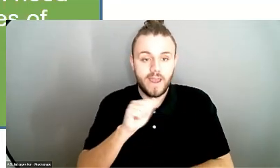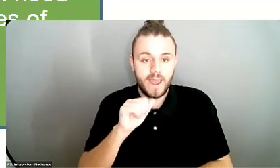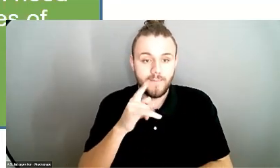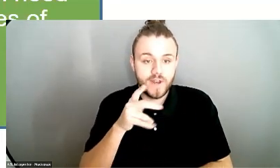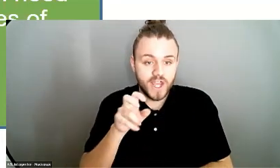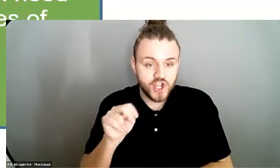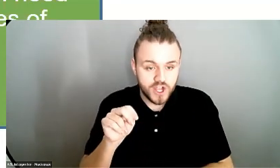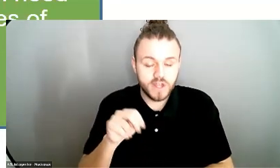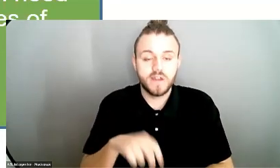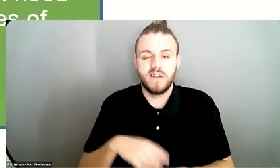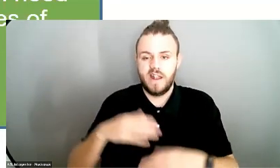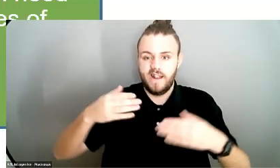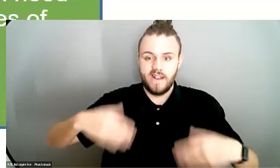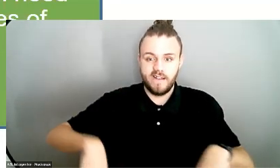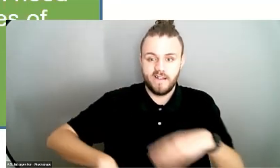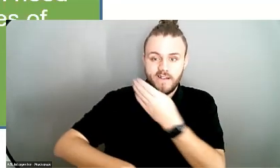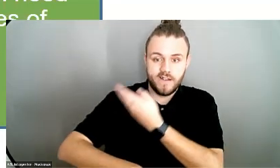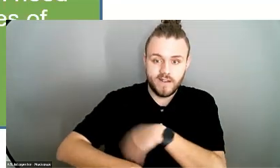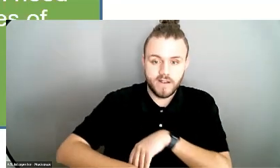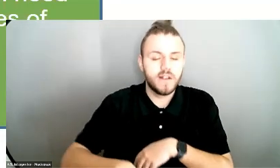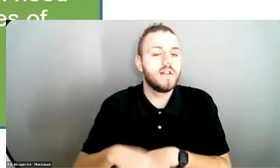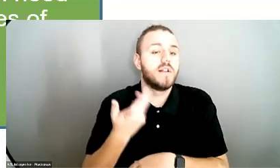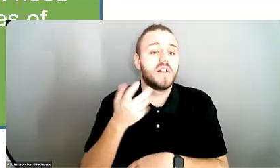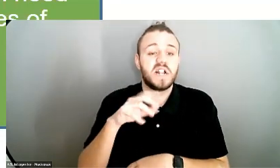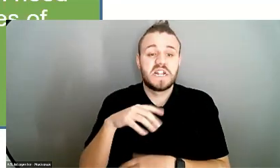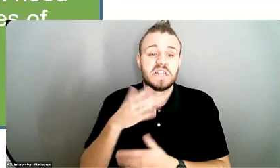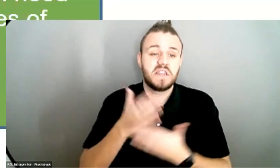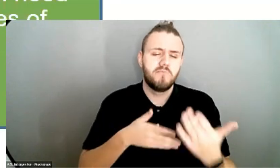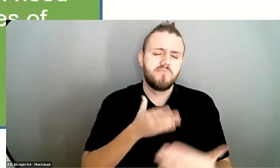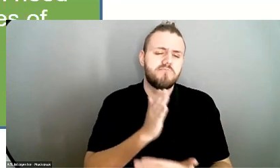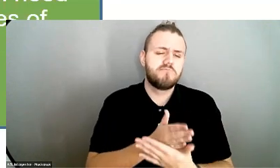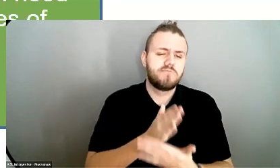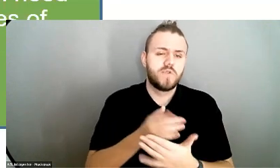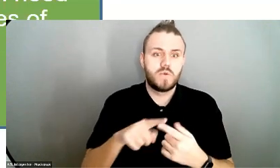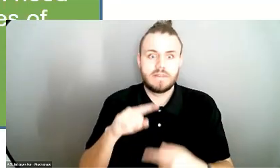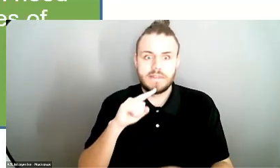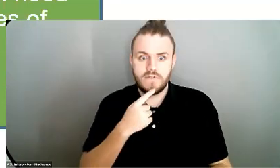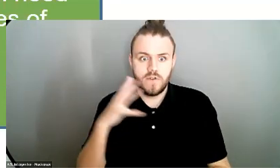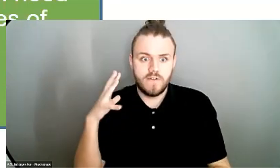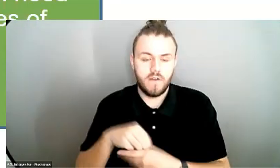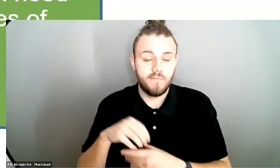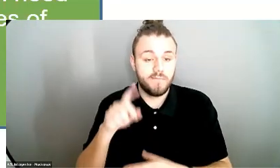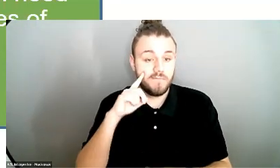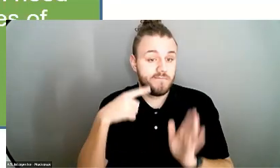We see patients from mild to severe involvement with cerebral palsy. Some of our patients have